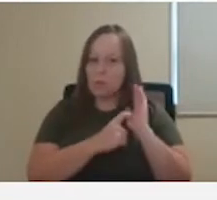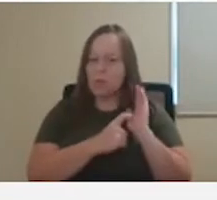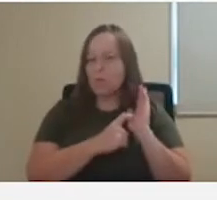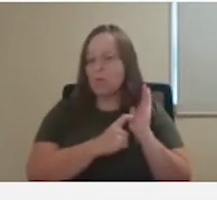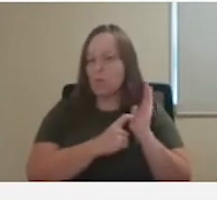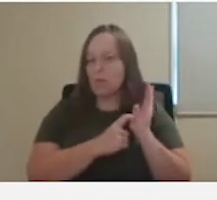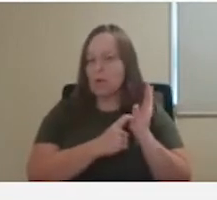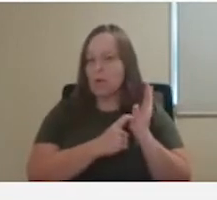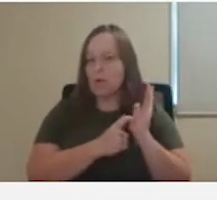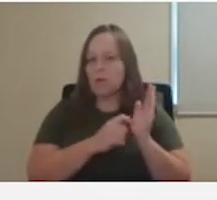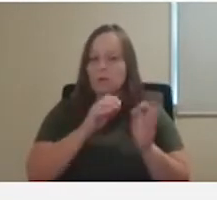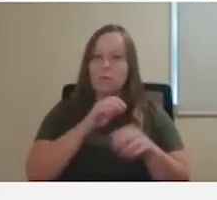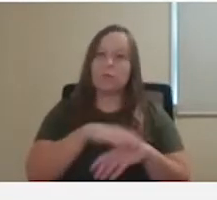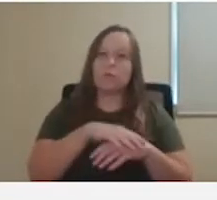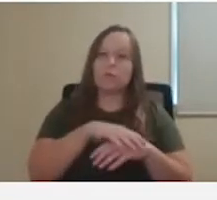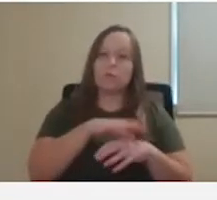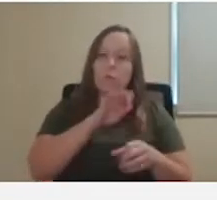poll workers and voters must all wear masks.